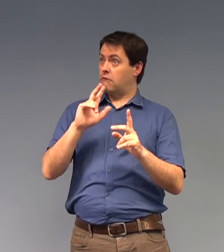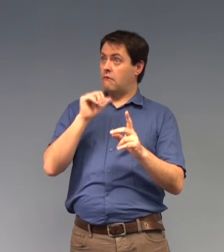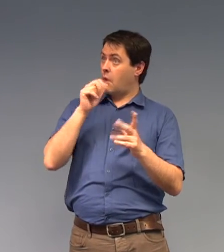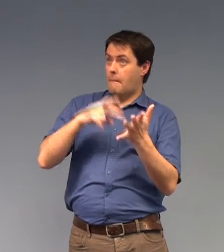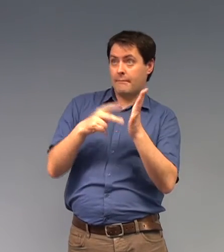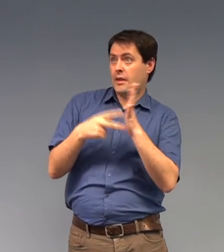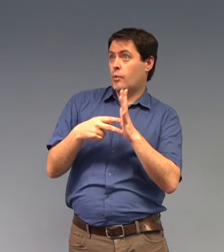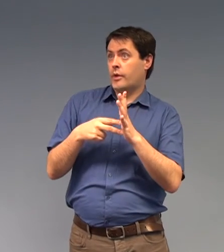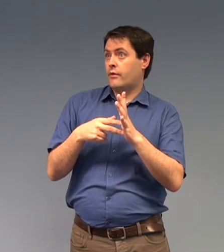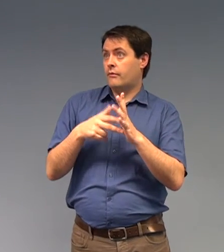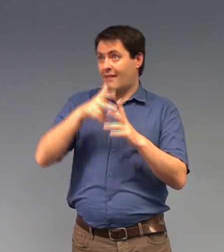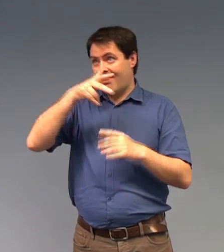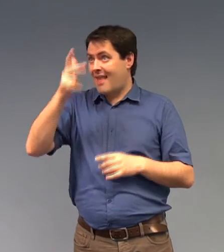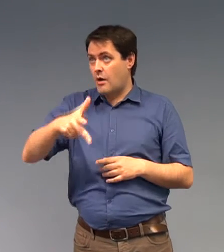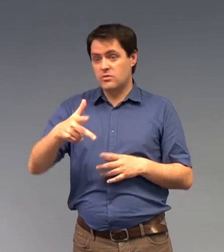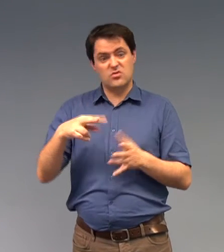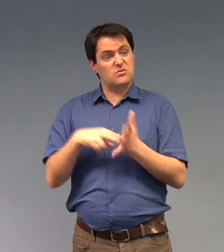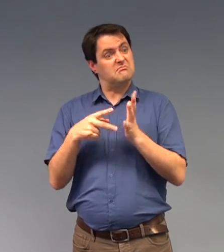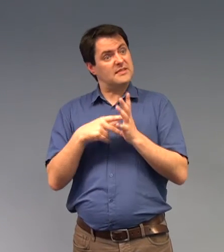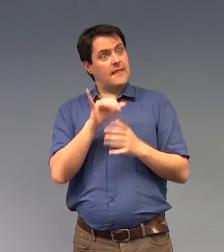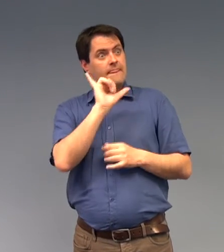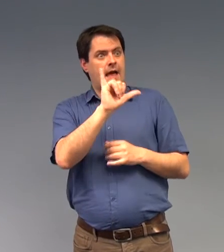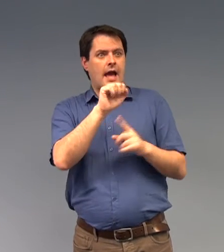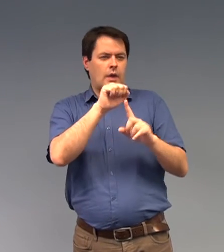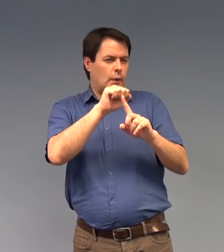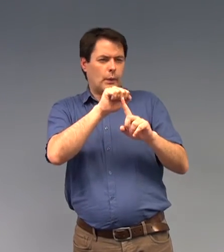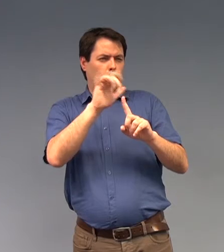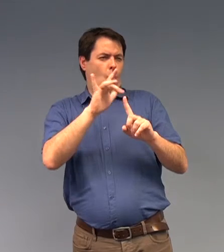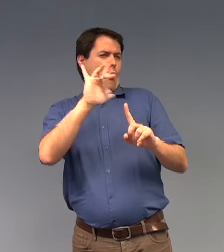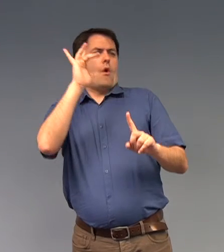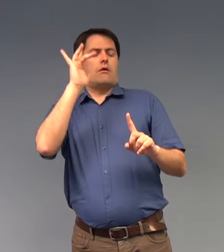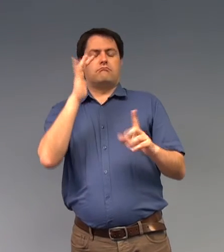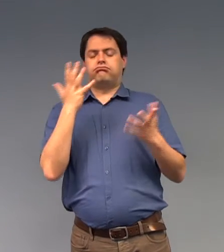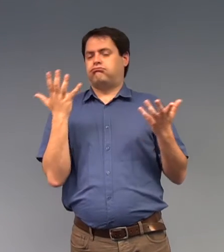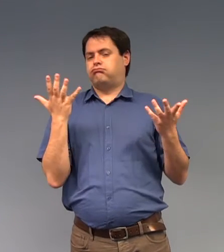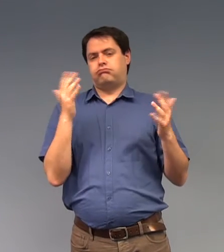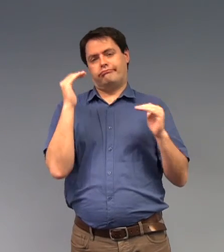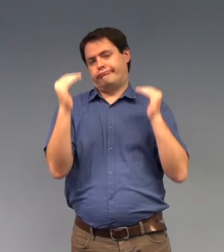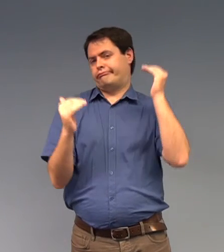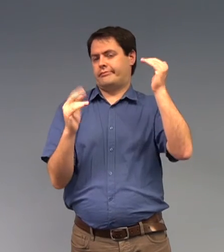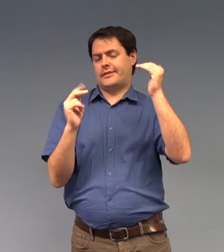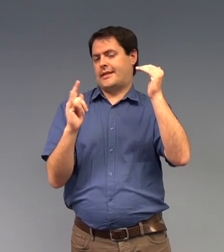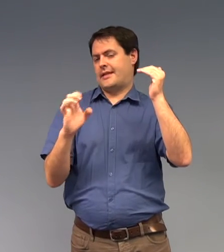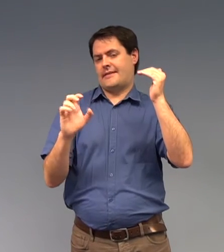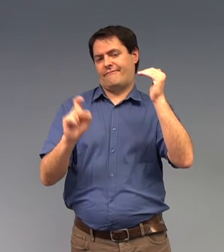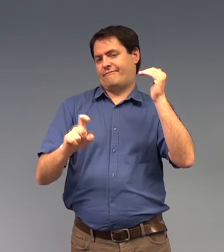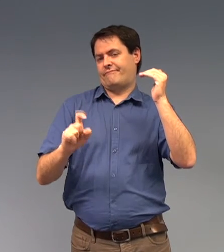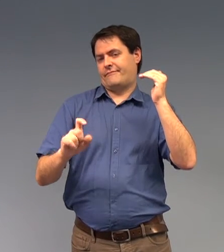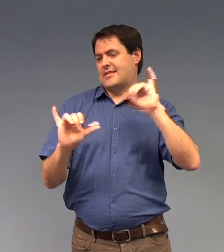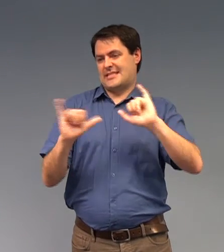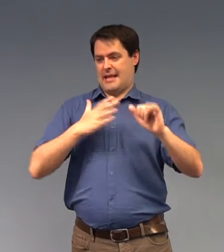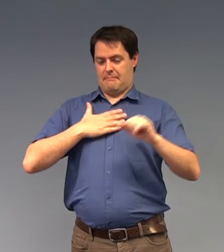that just could be something that native language users are able to do. Really with that level of proficiency, that non-natives aren't.